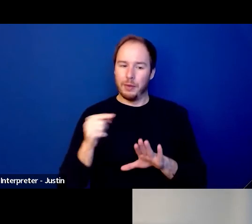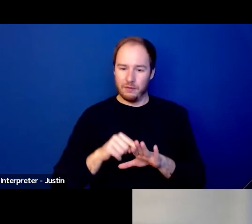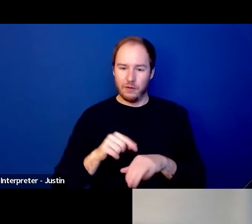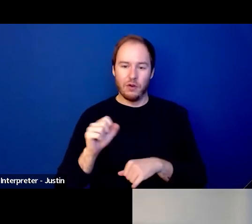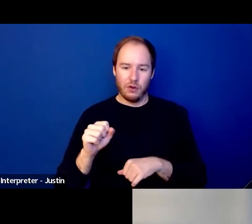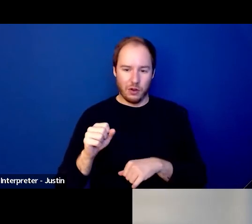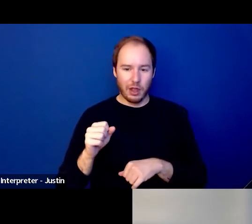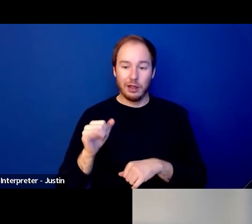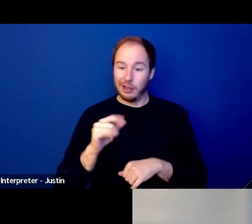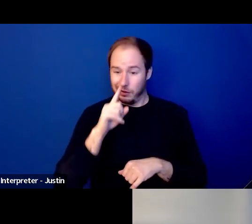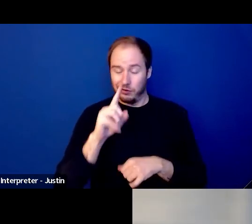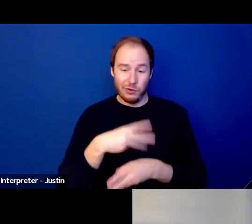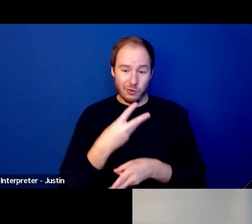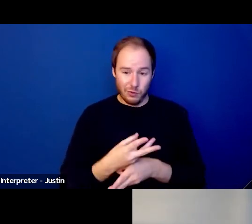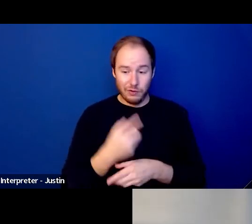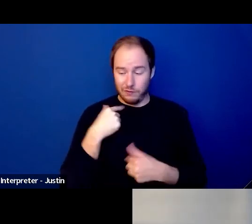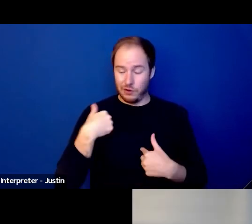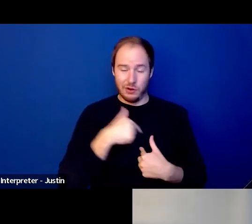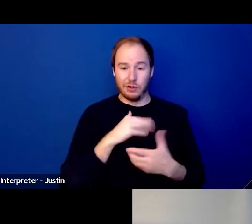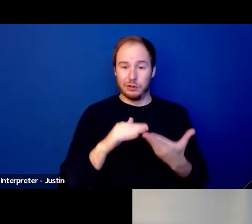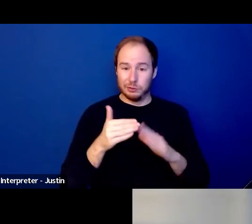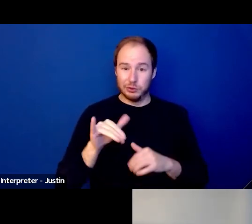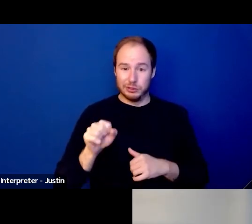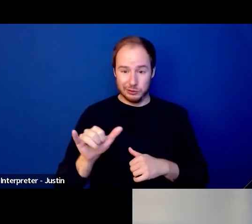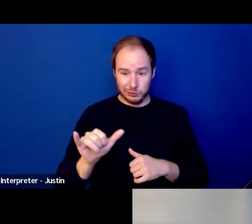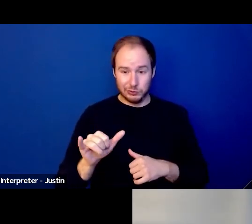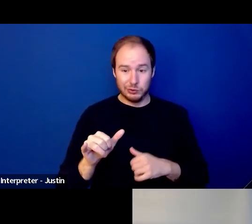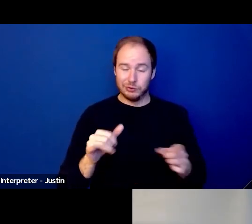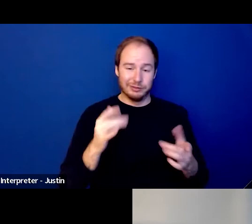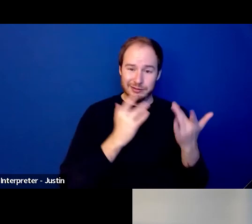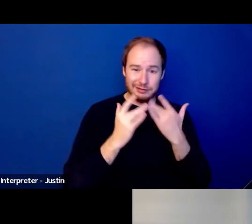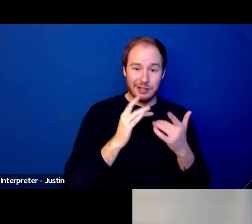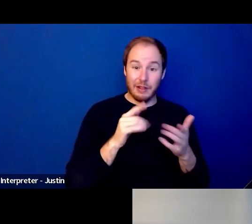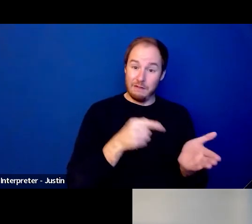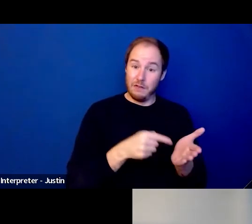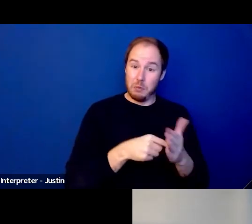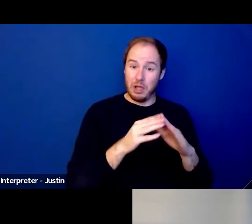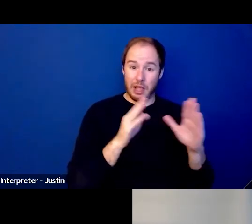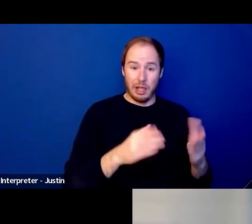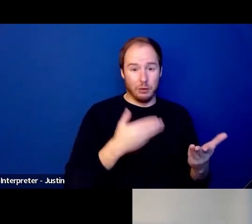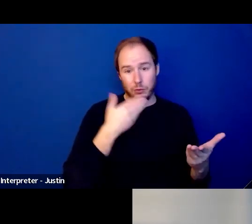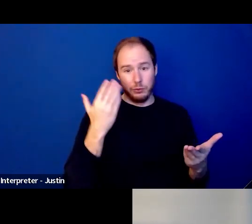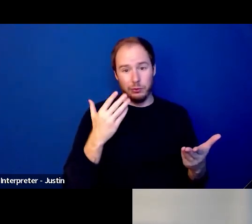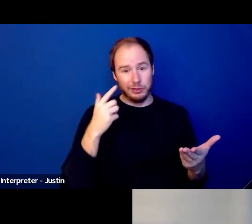that's a reality definitely in our community with the lack of affordable housing in California is huge,